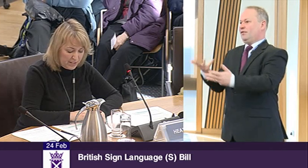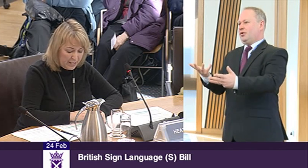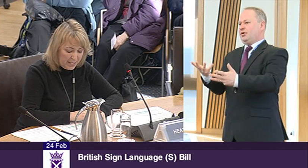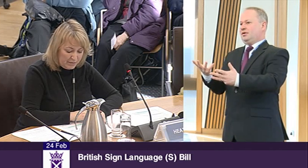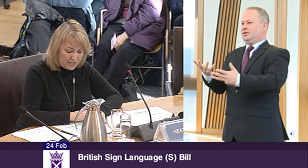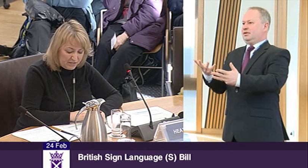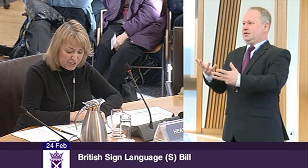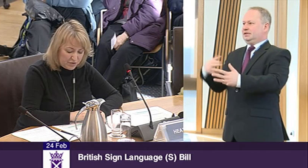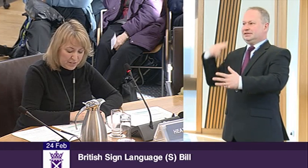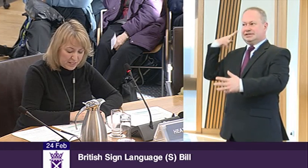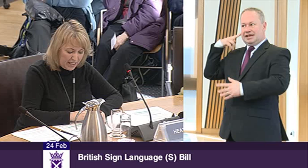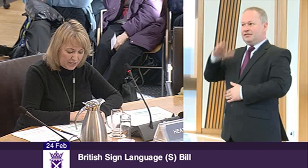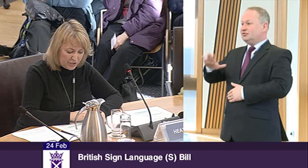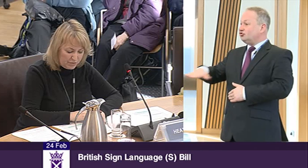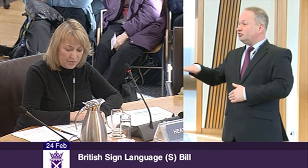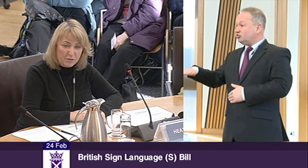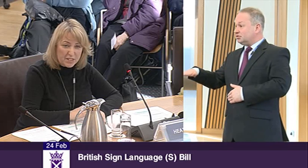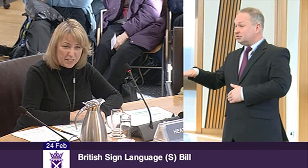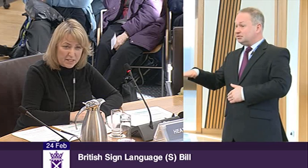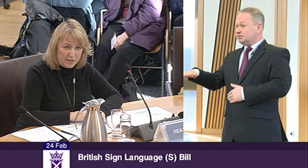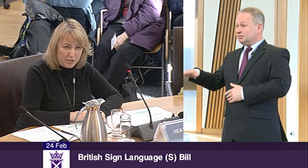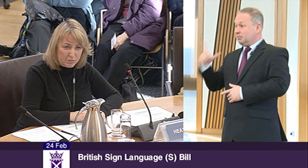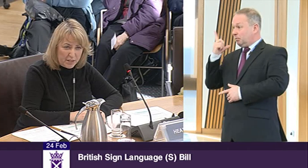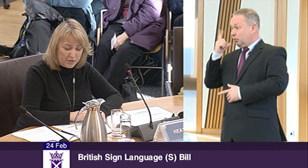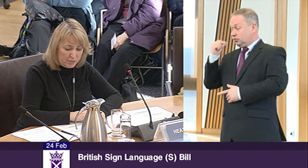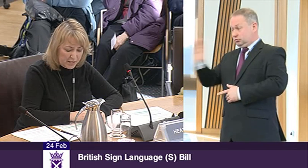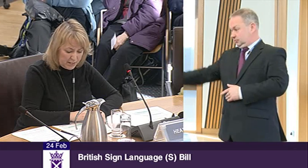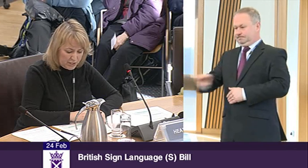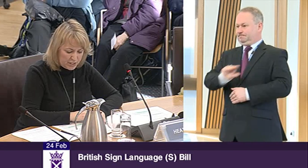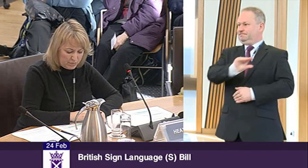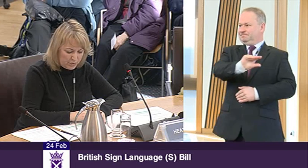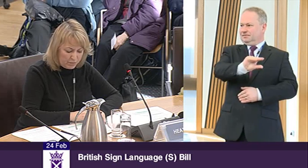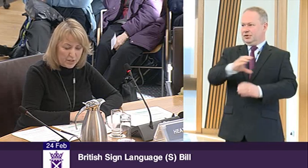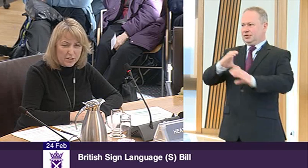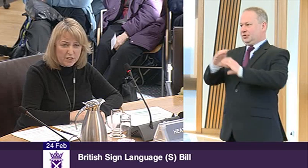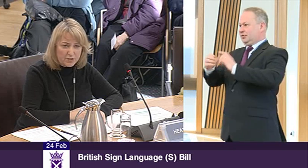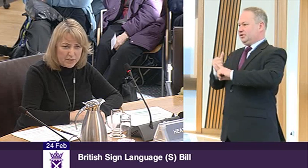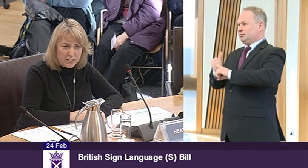that is required for deaf children in the classroom, for example, particularly for communication